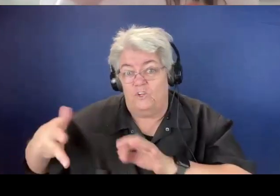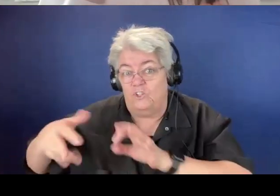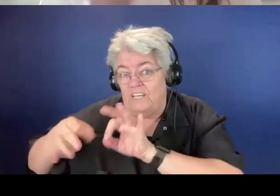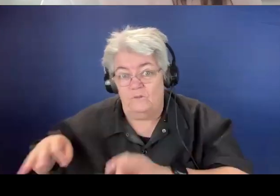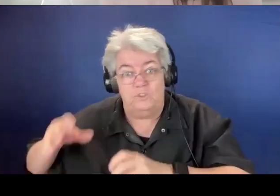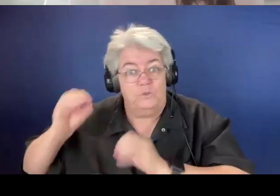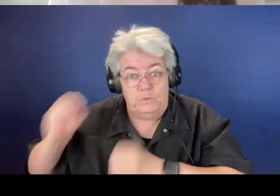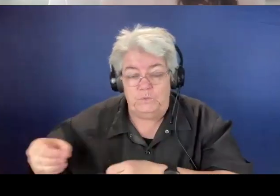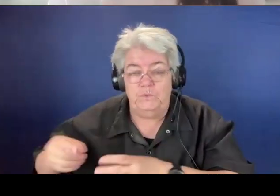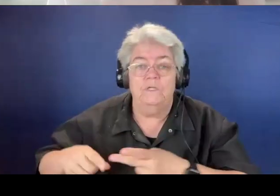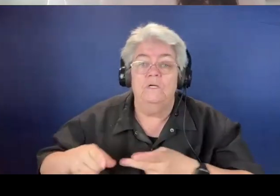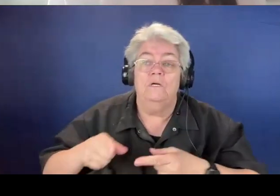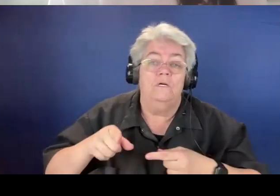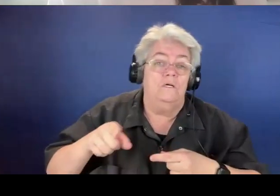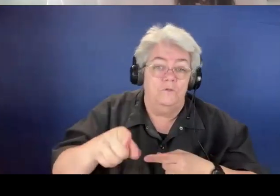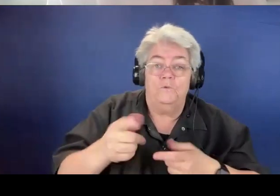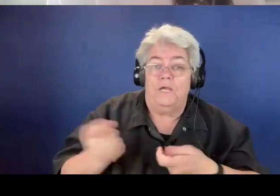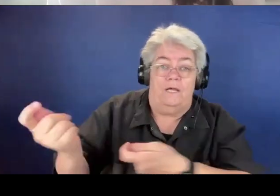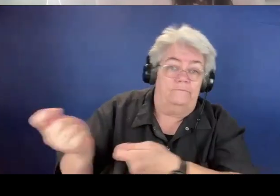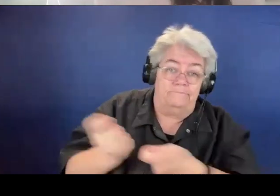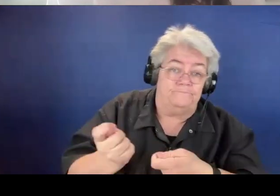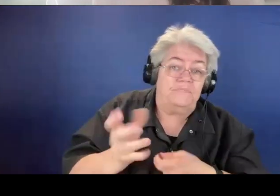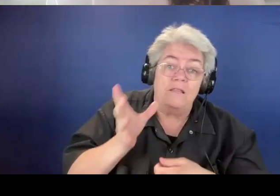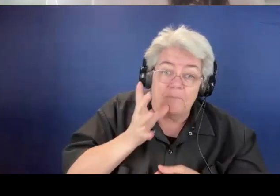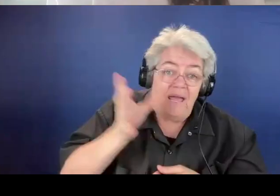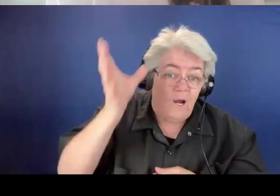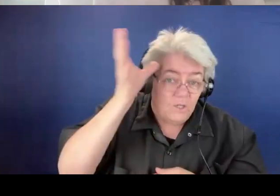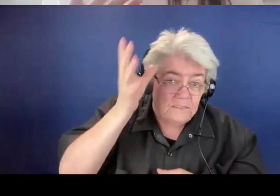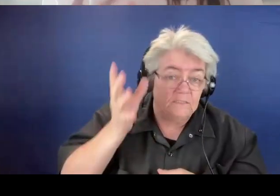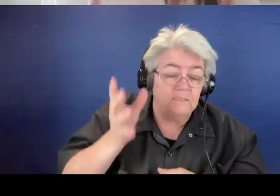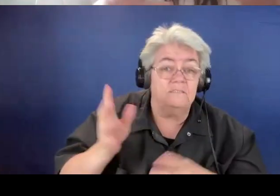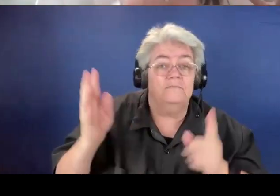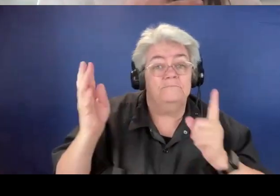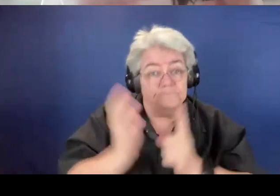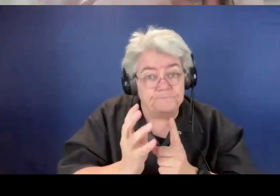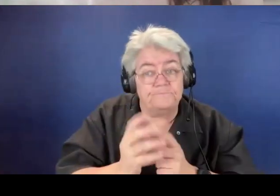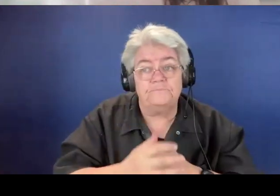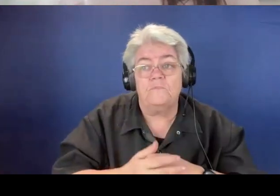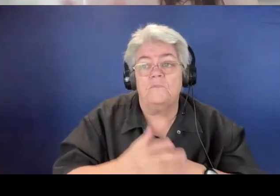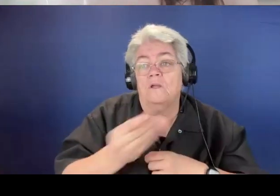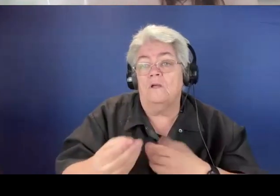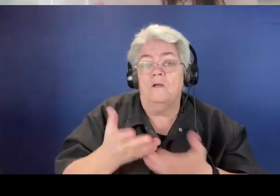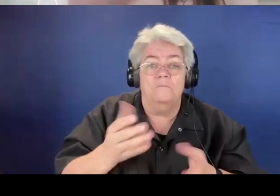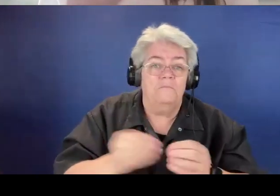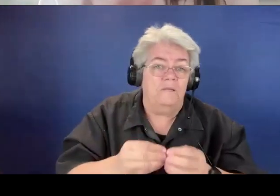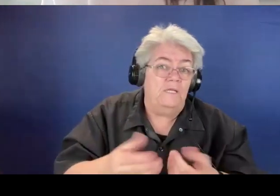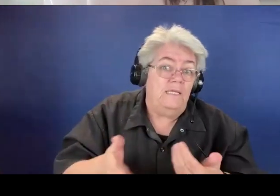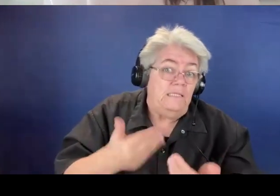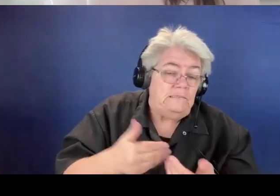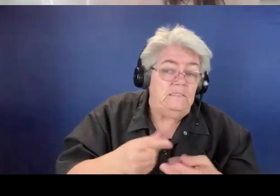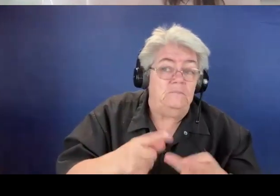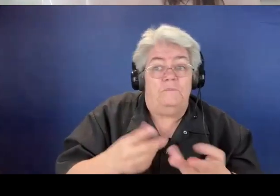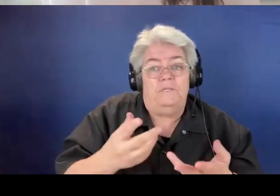You can incorporate the parents depending on the setting that you're working in, it may be easier or more challenging incorporating an